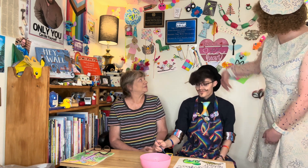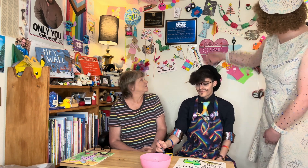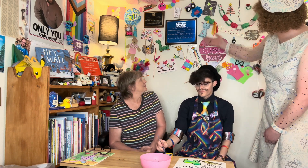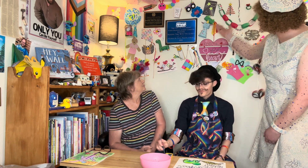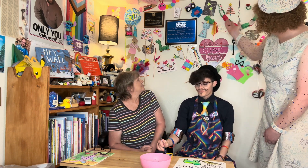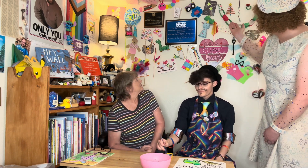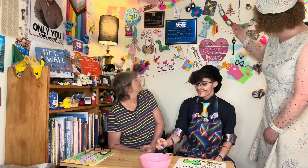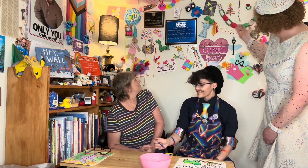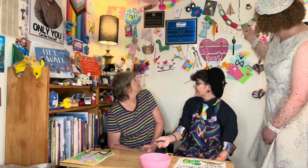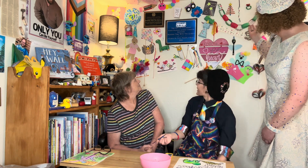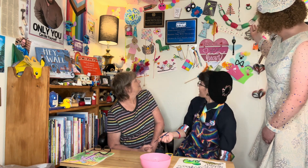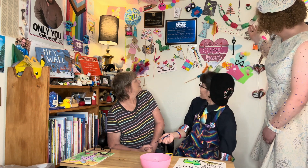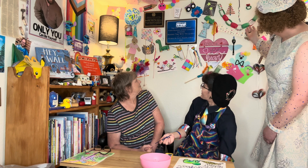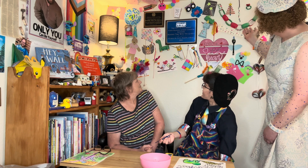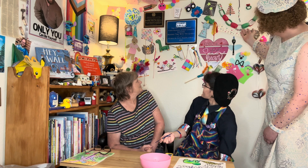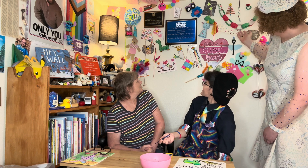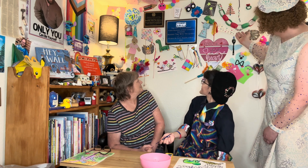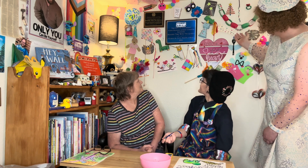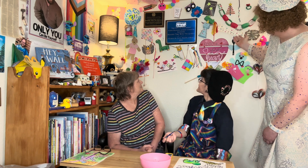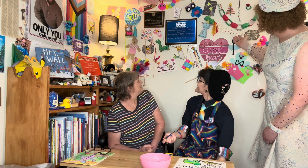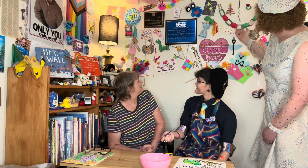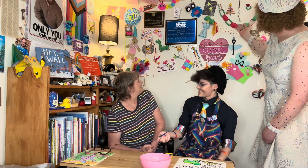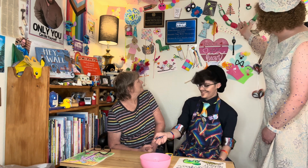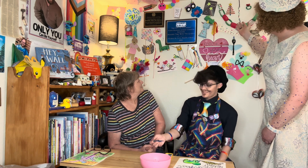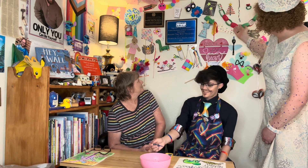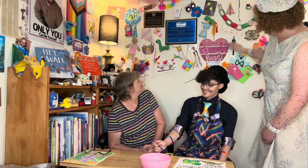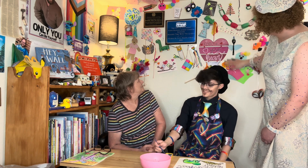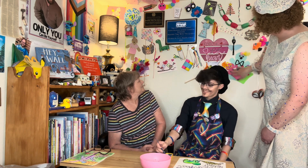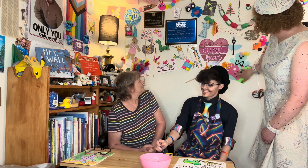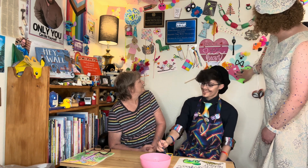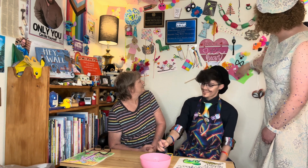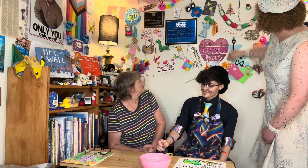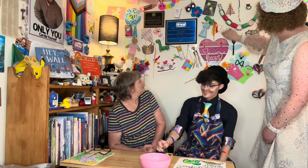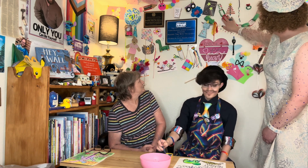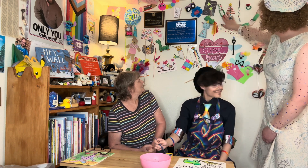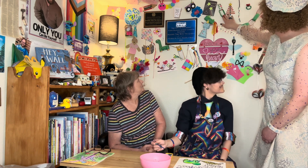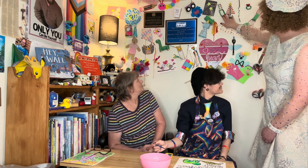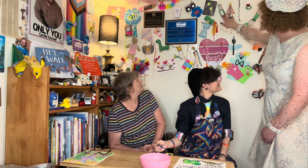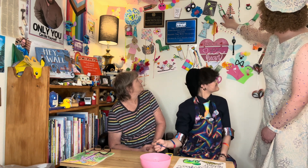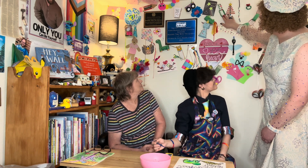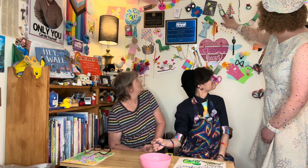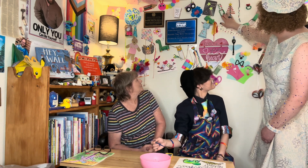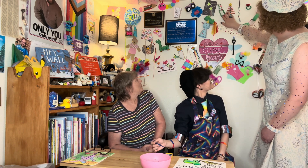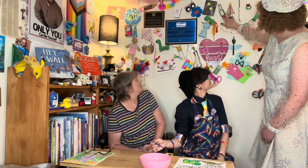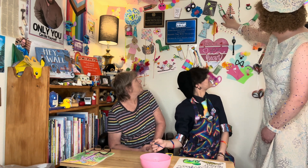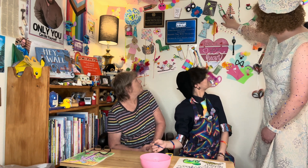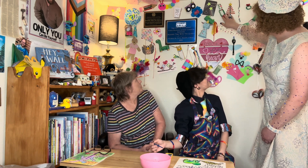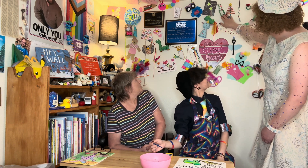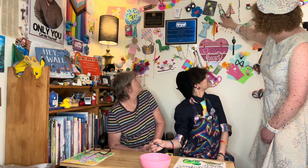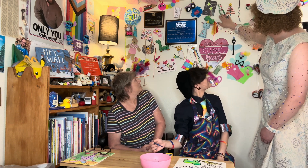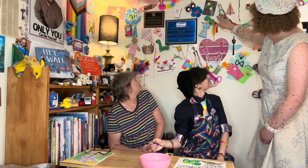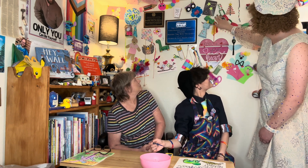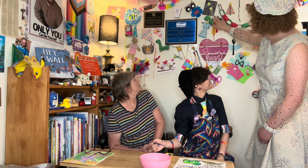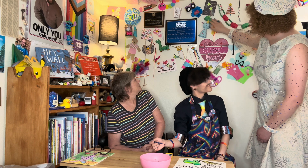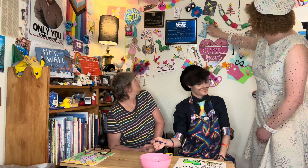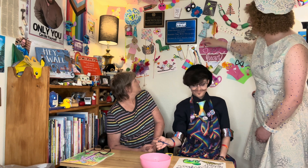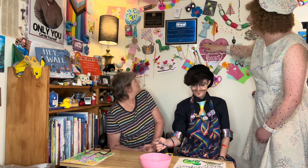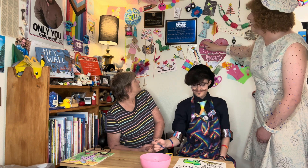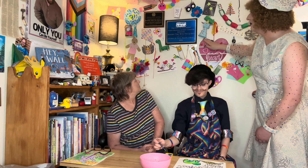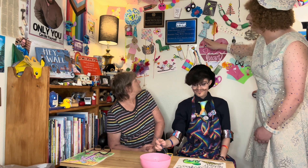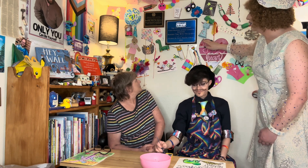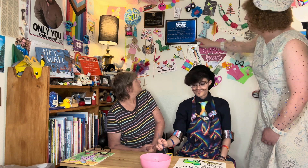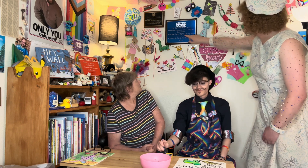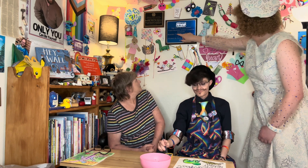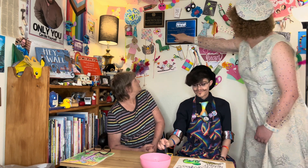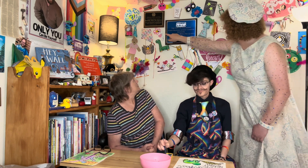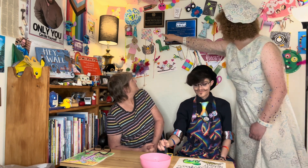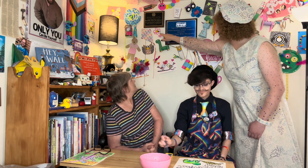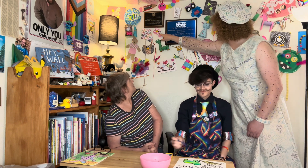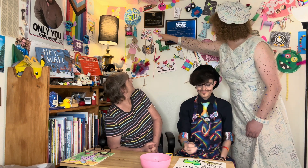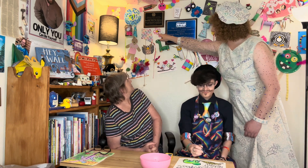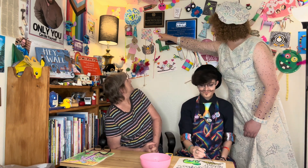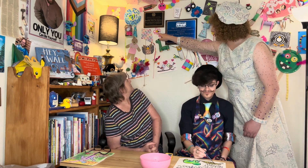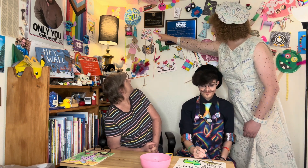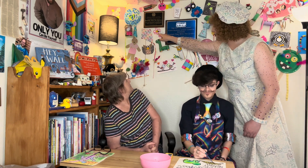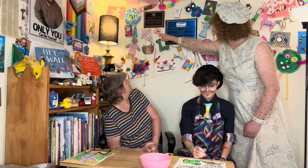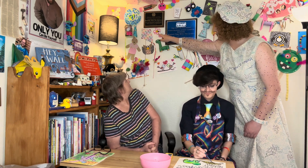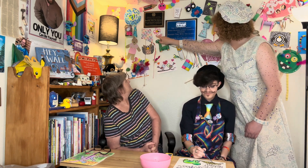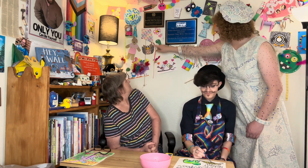art, too! KAI: They are art! CALI: With fabric, and paint, or paper. A lot of paper. Oh! Pipe cleaners! Pretty cool.